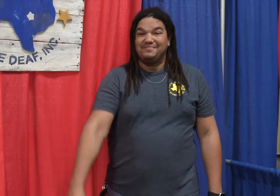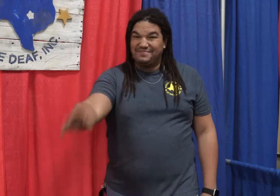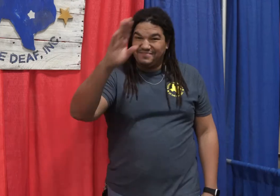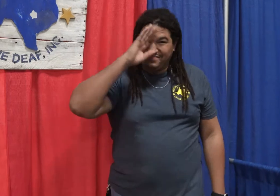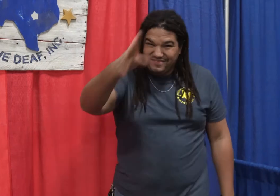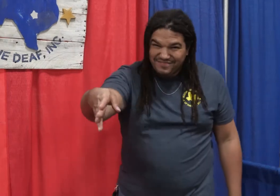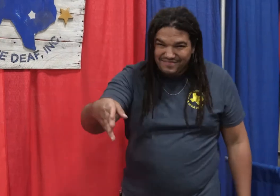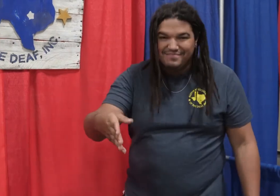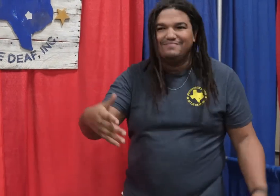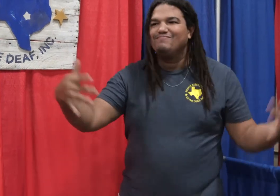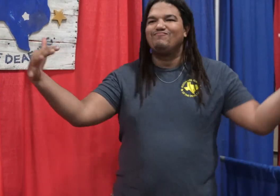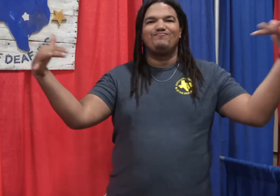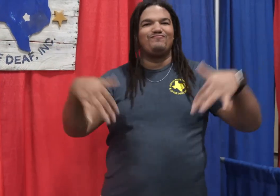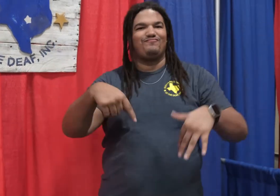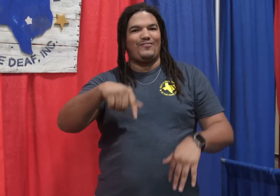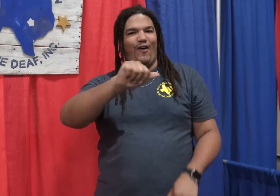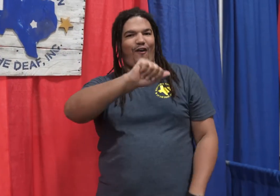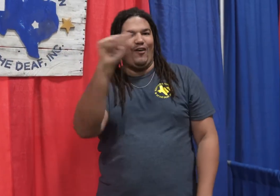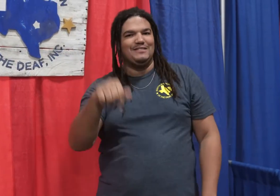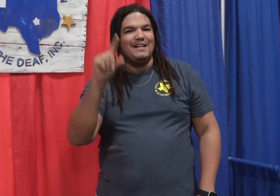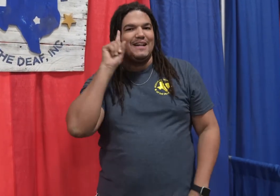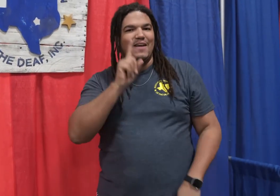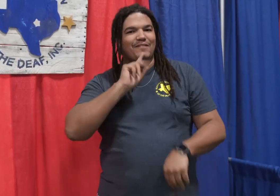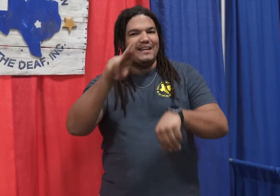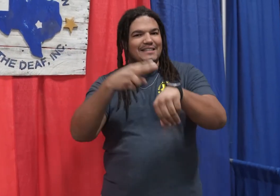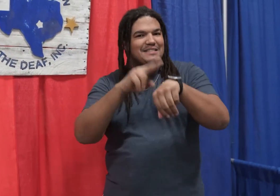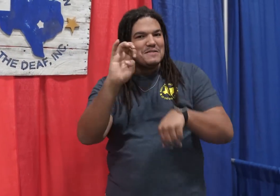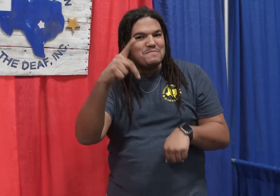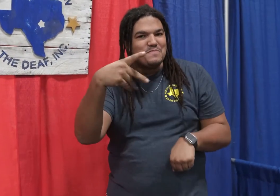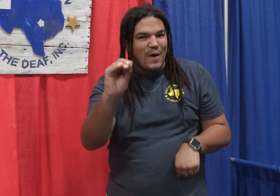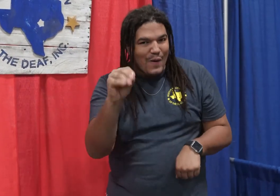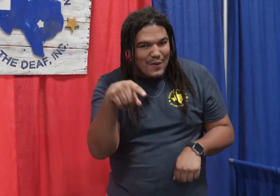Hello! We’re all here at the Austin DeafNation Expo.